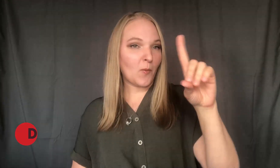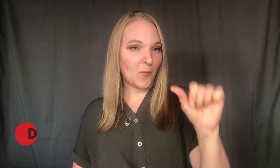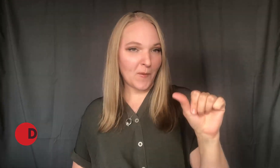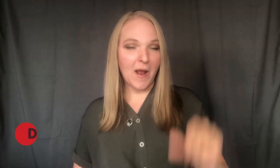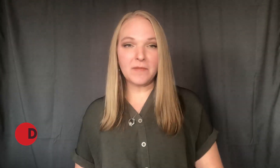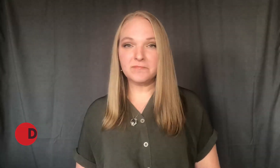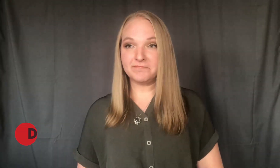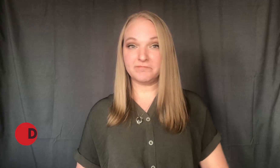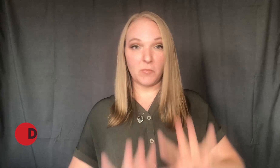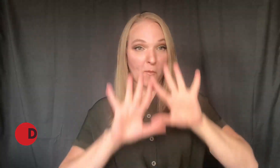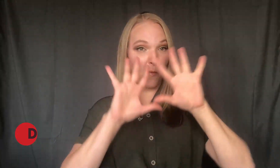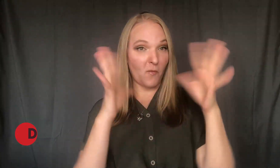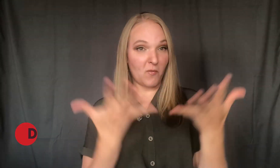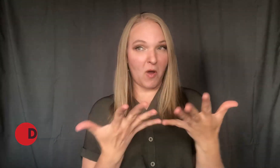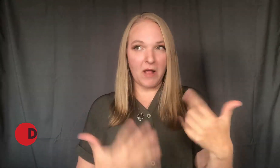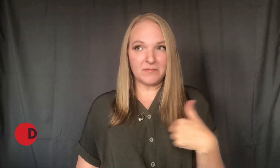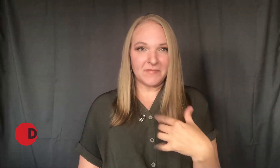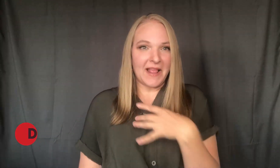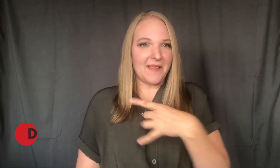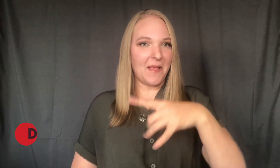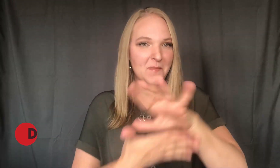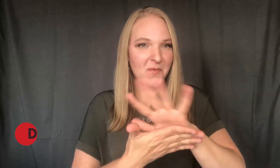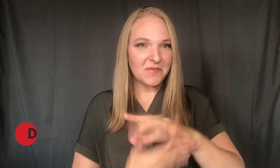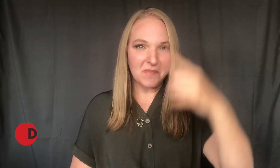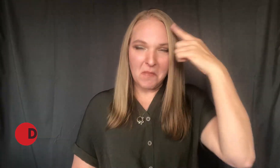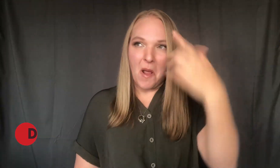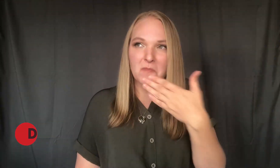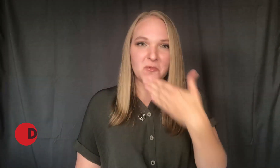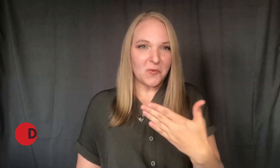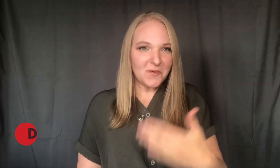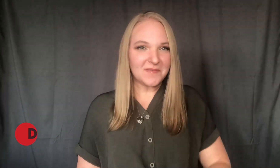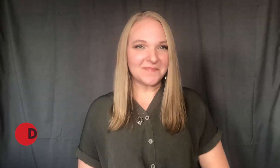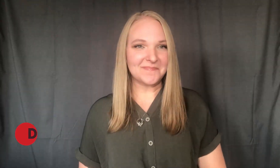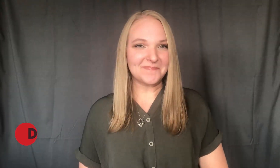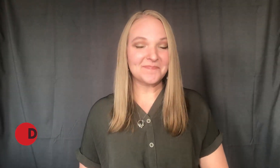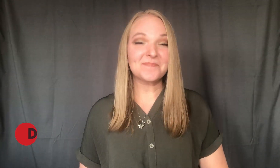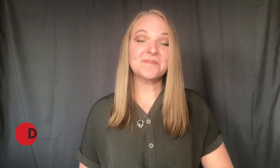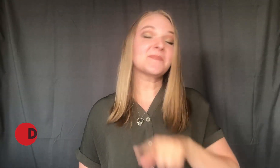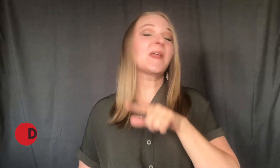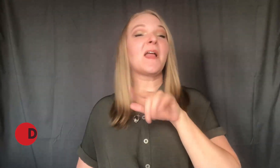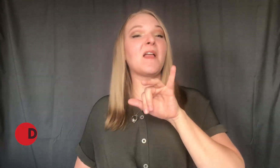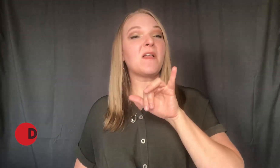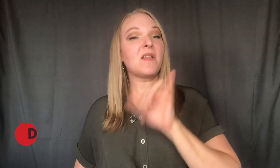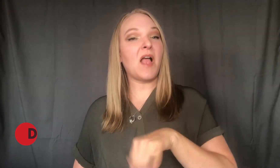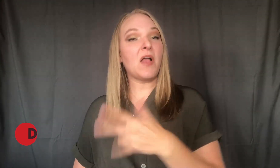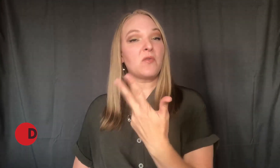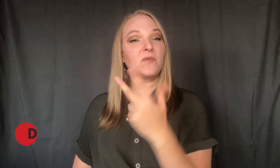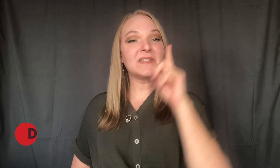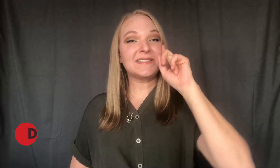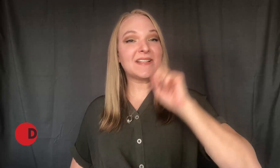I liked the movie, I thought it was good. The three Deaf actors in the movie